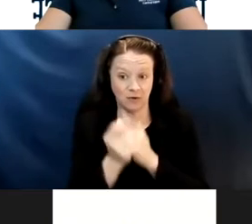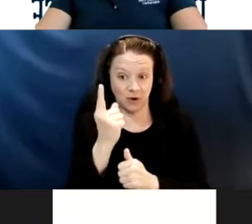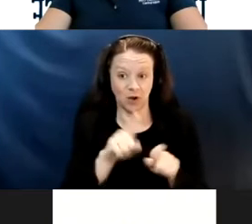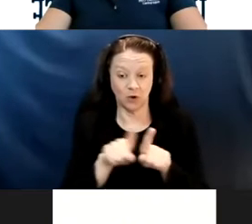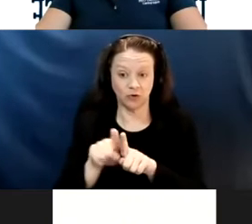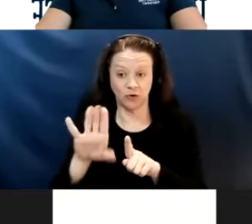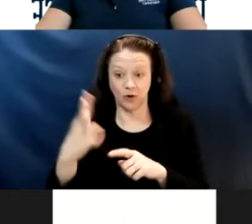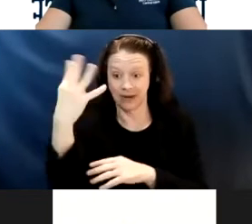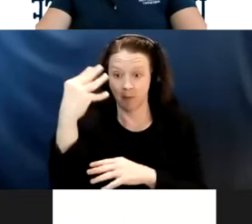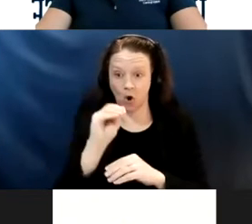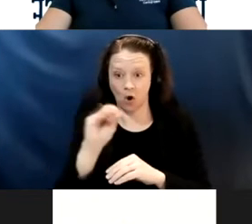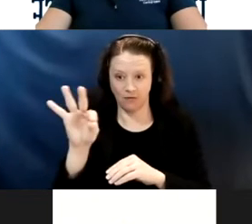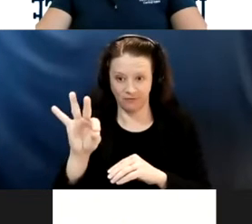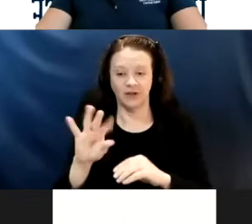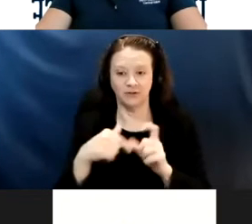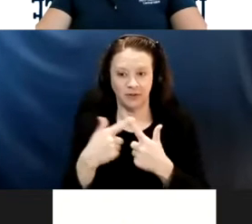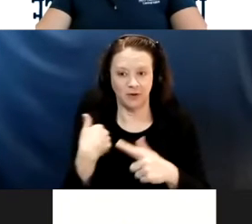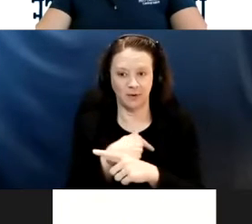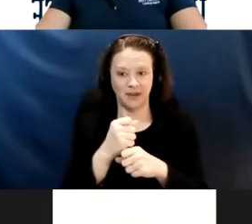so we make sure Tammy's easy to find.